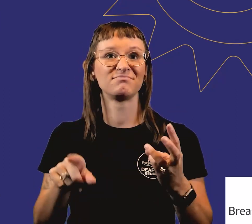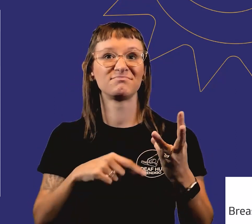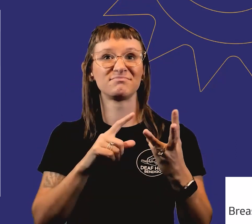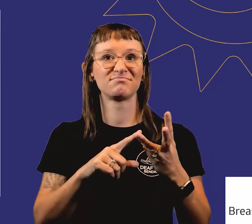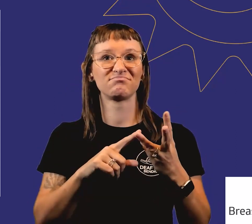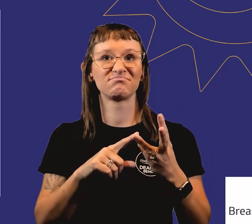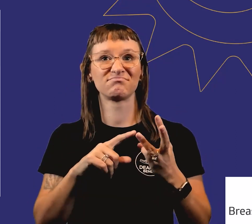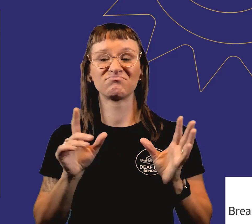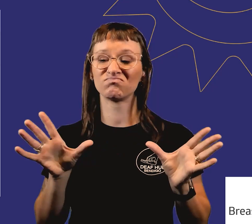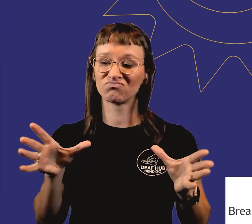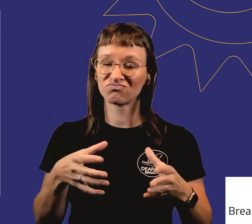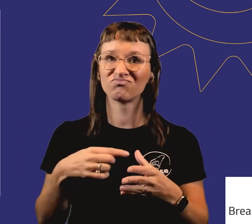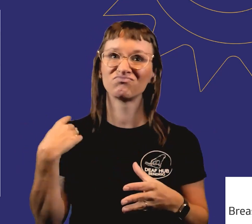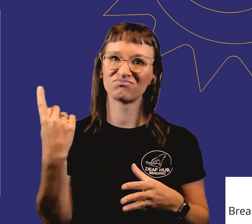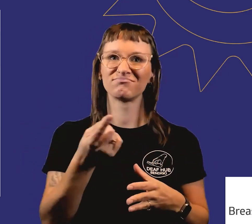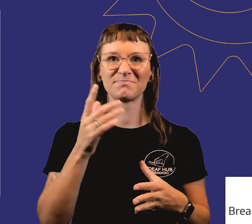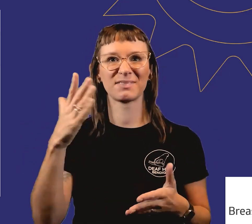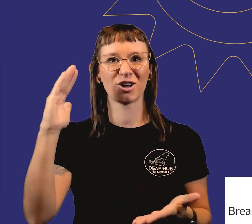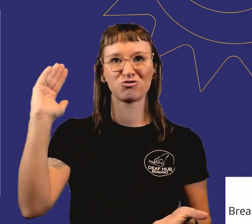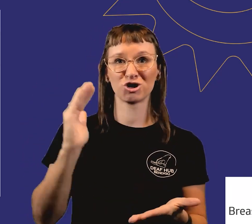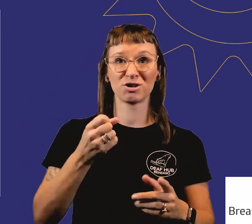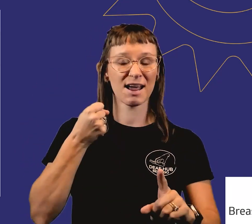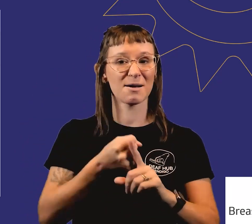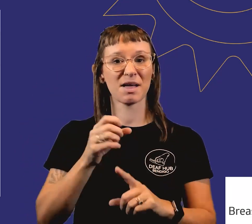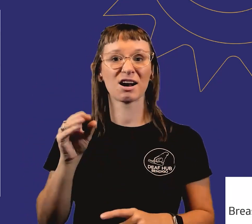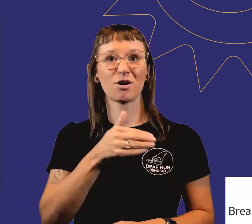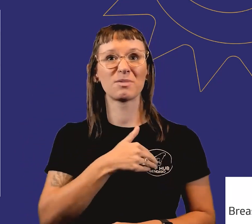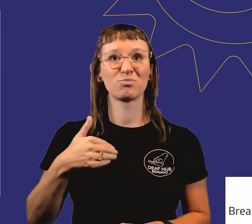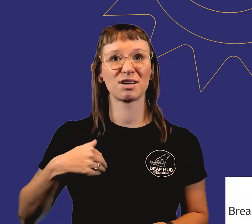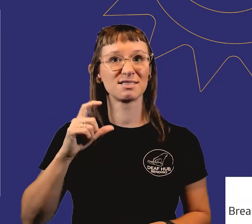Together we have reduced the impact of breast cancer treatment through early detection.